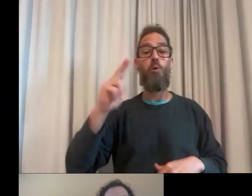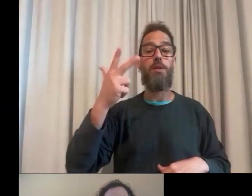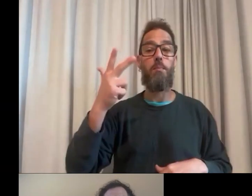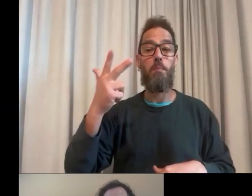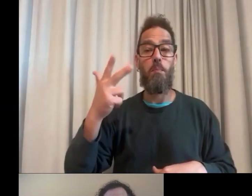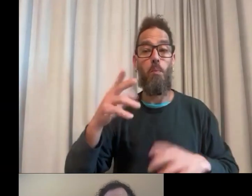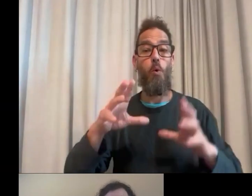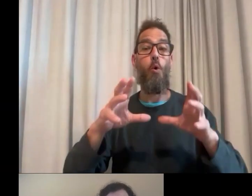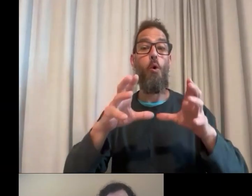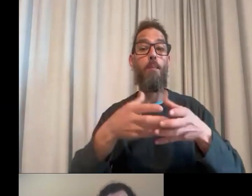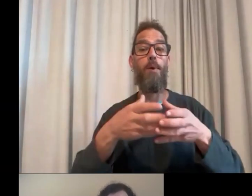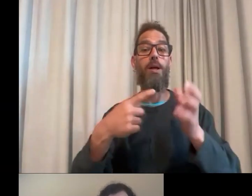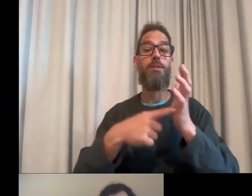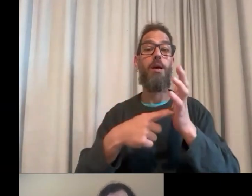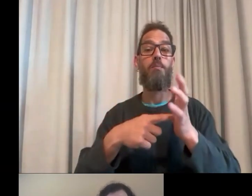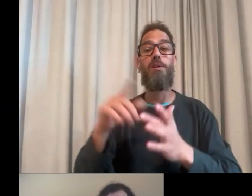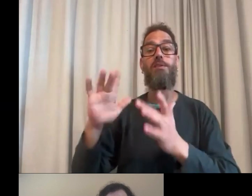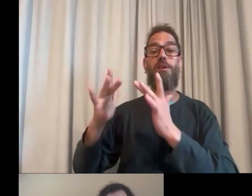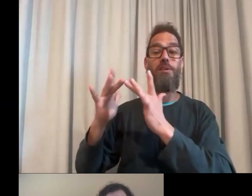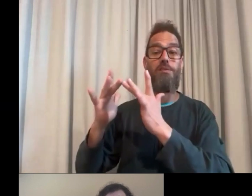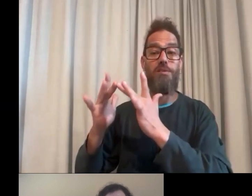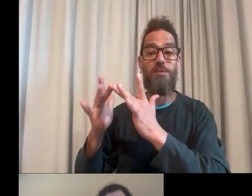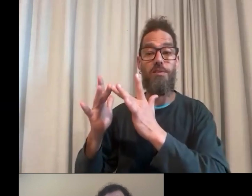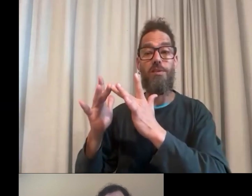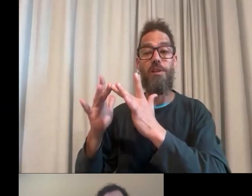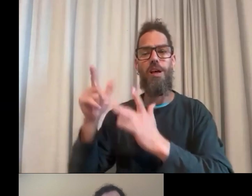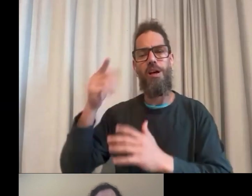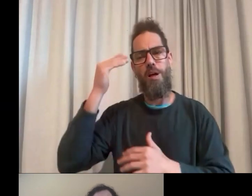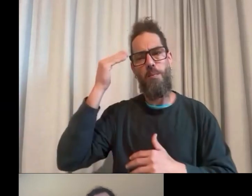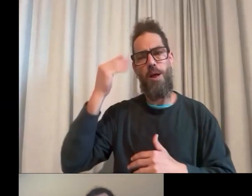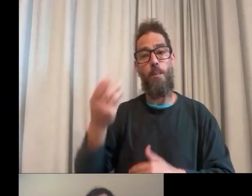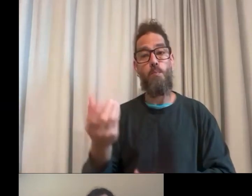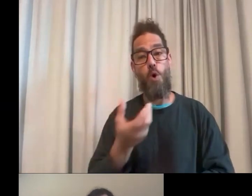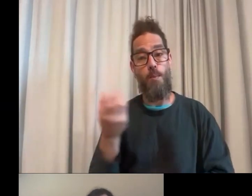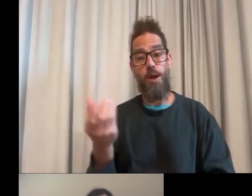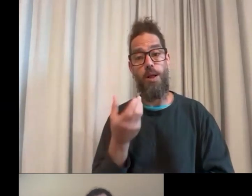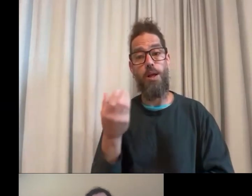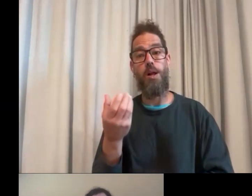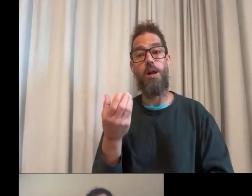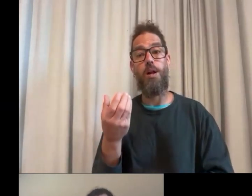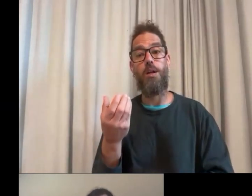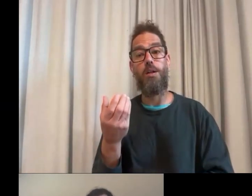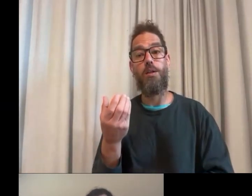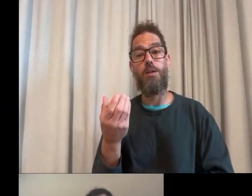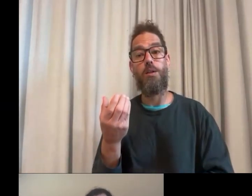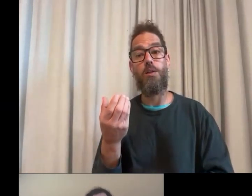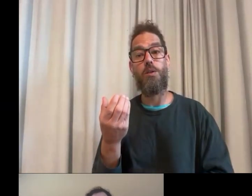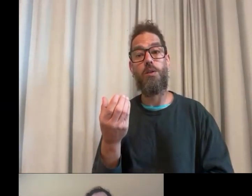Now, for the third group of things needing to be made accessible-- there was websites. There was mobile apps.